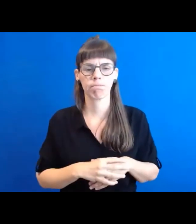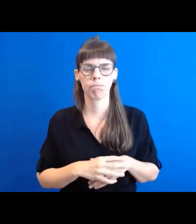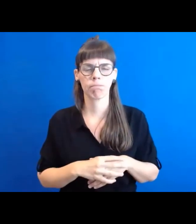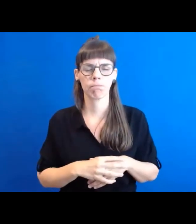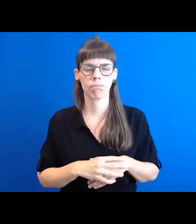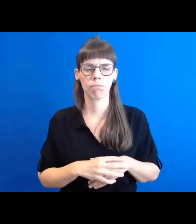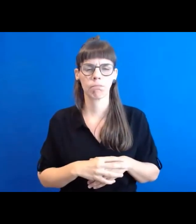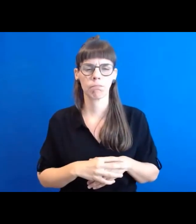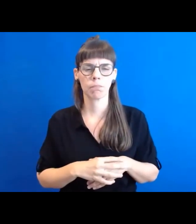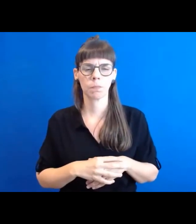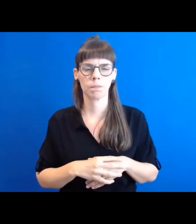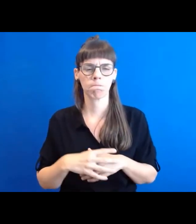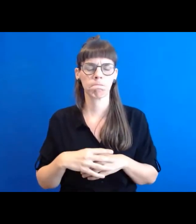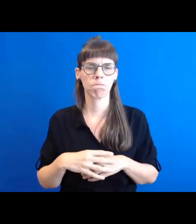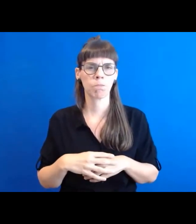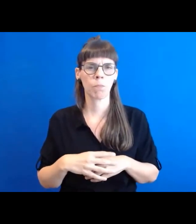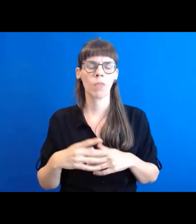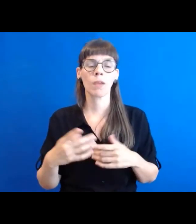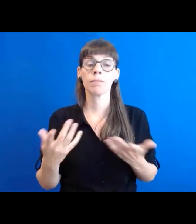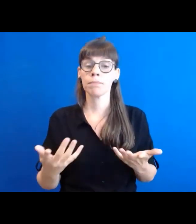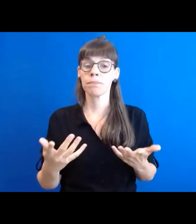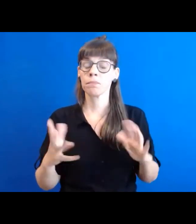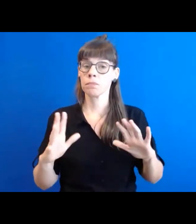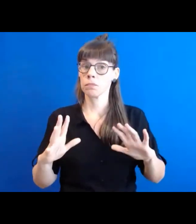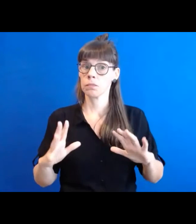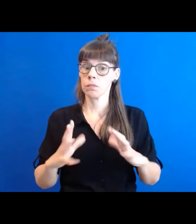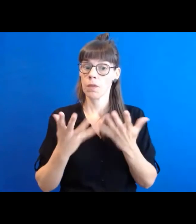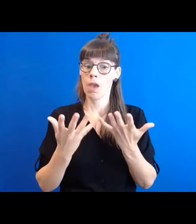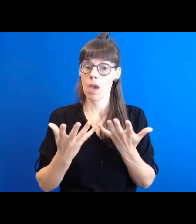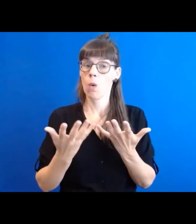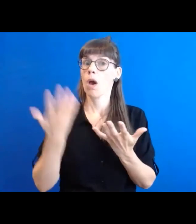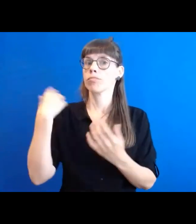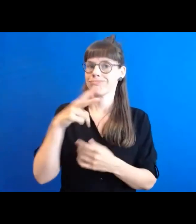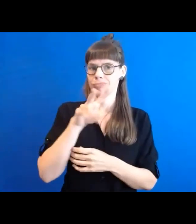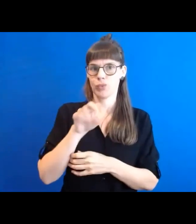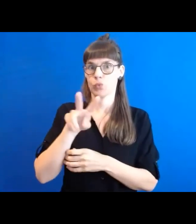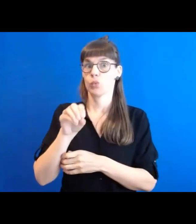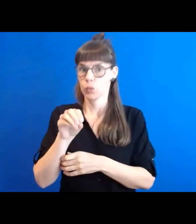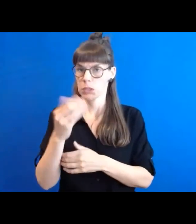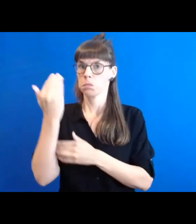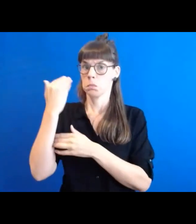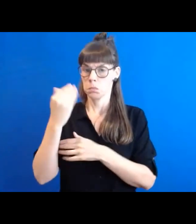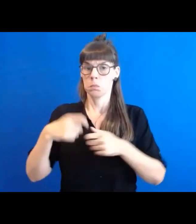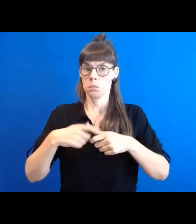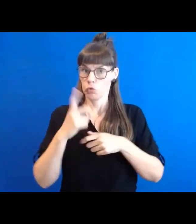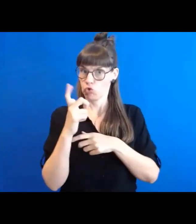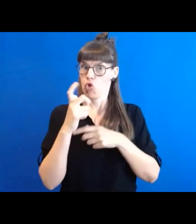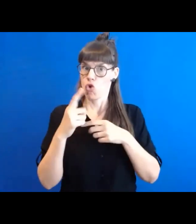is the disability (Audio breaking up)